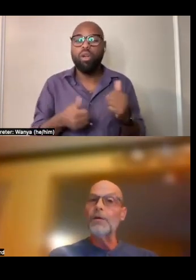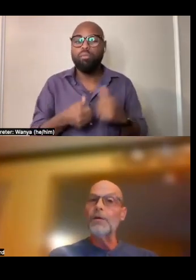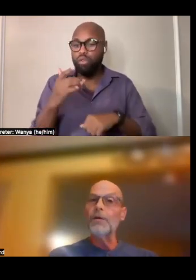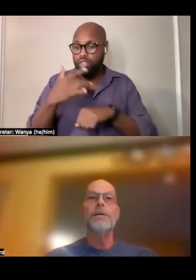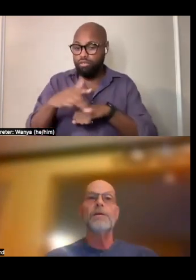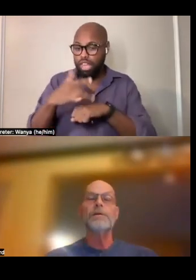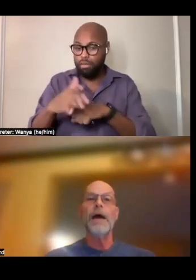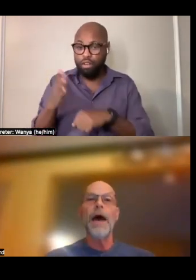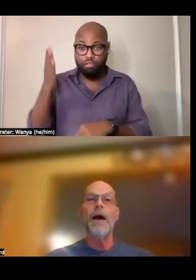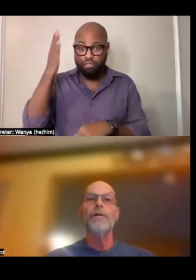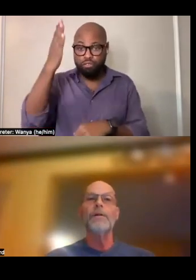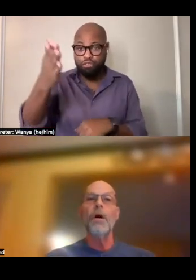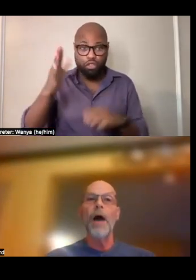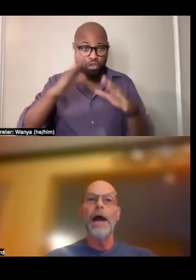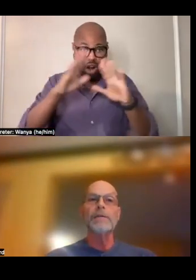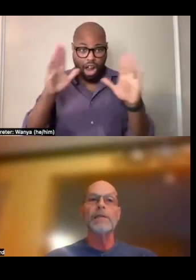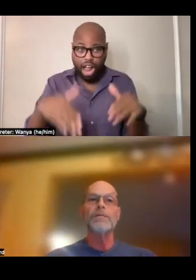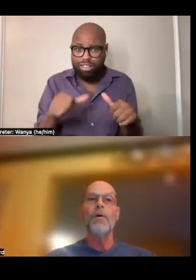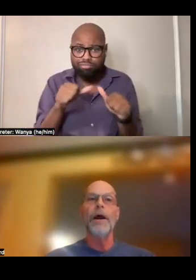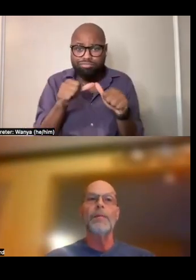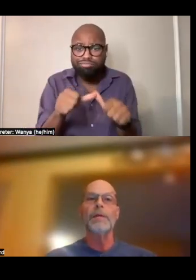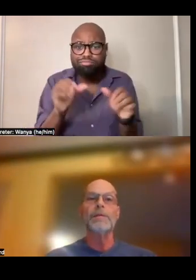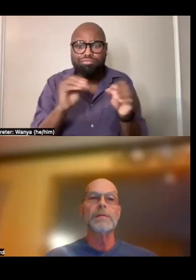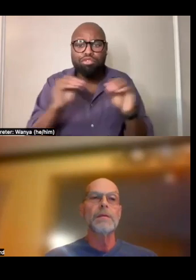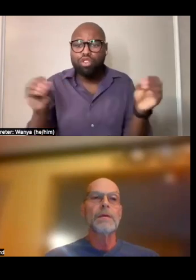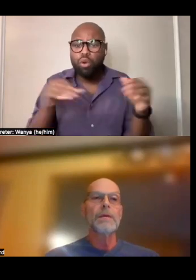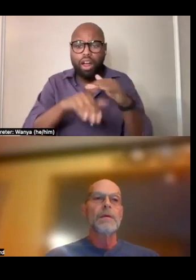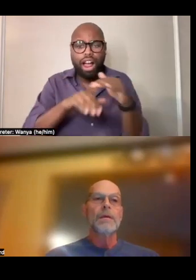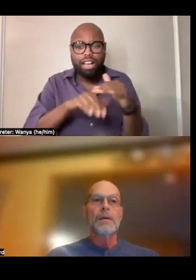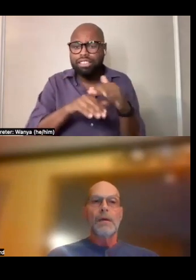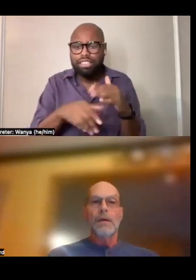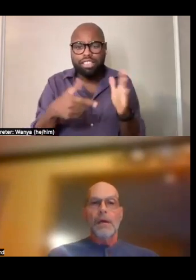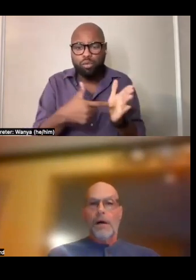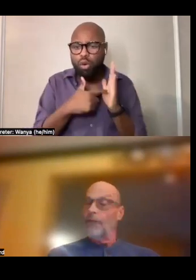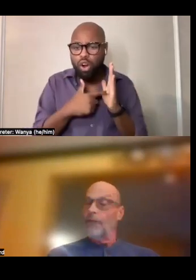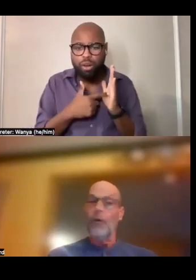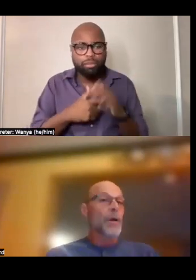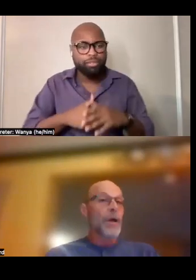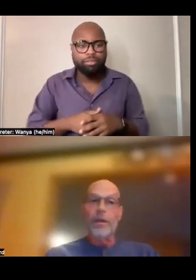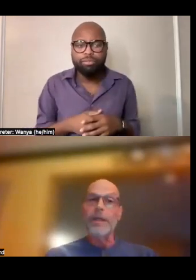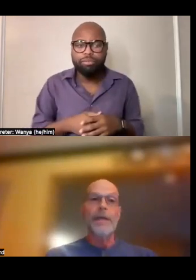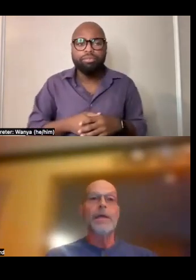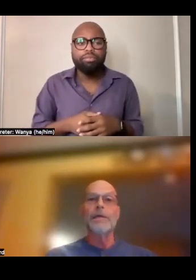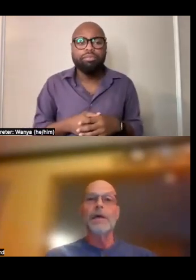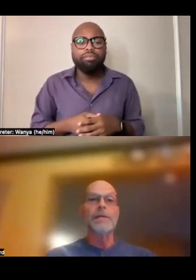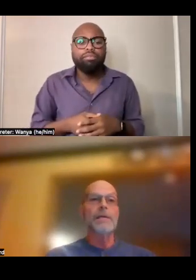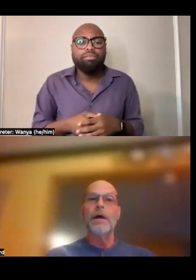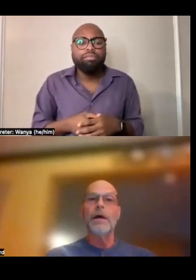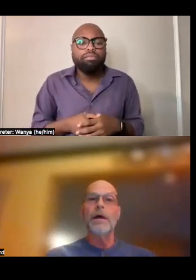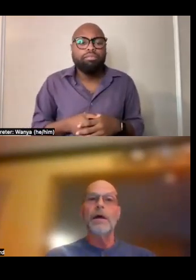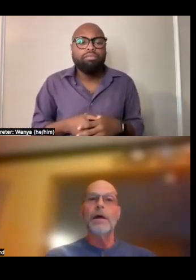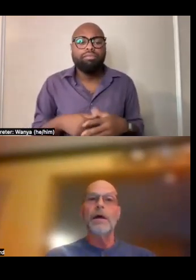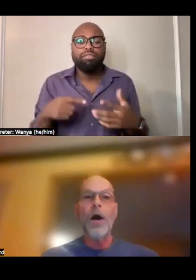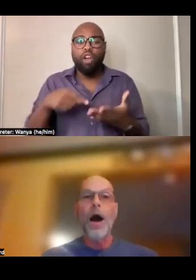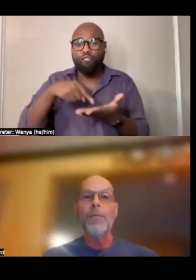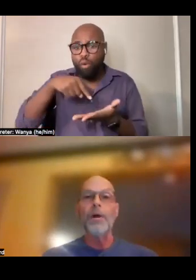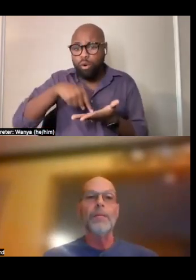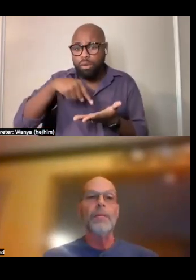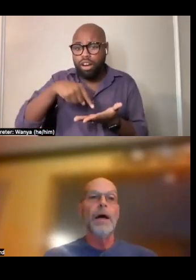continues to have no access requirements. Affordability is an increasing problem.